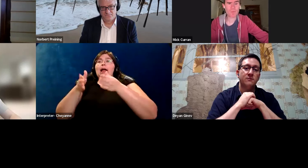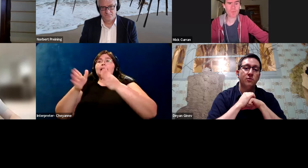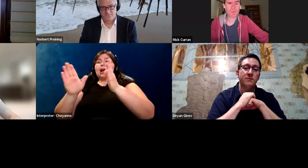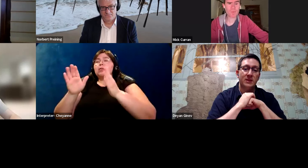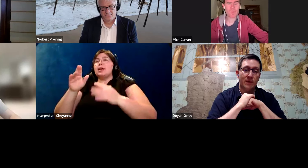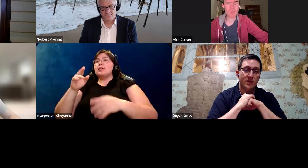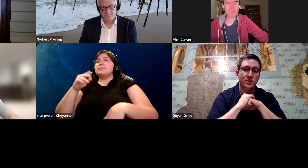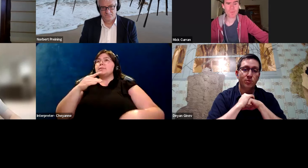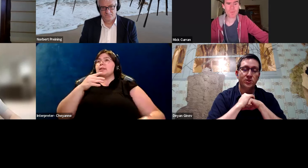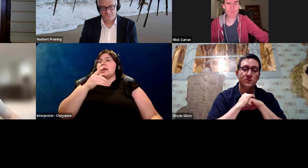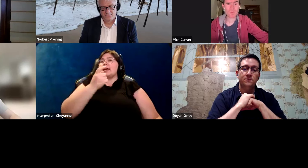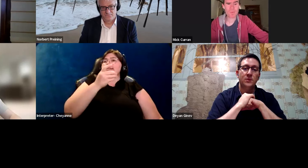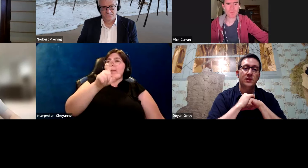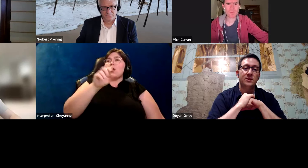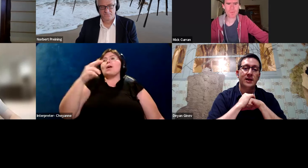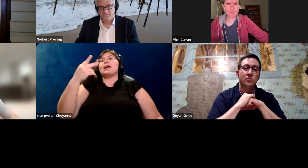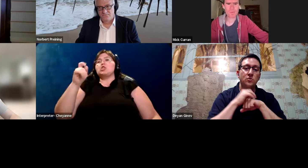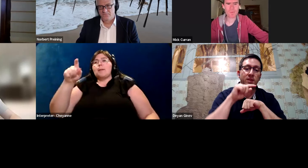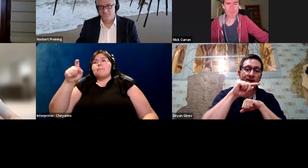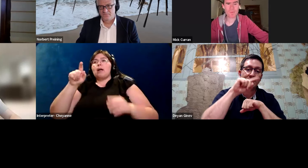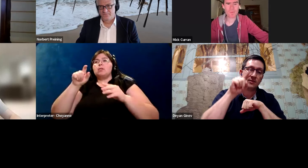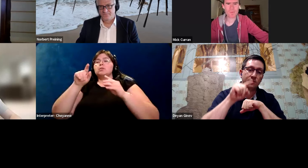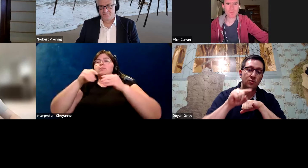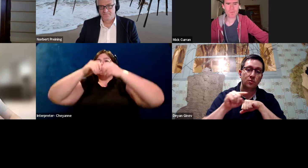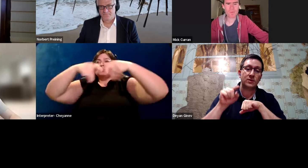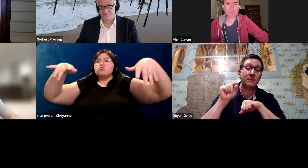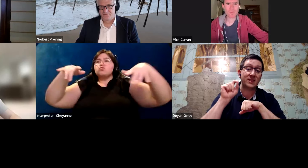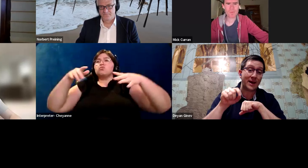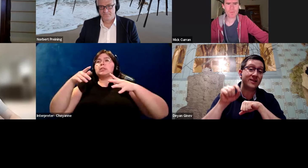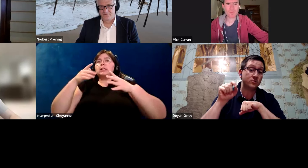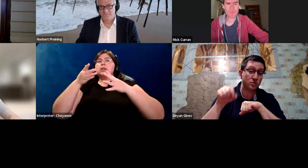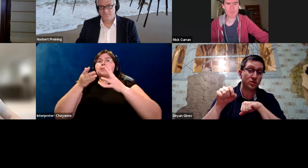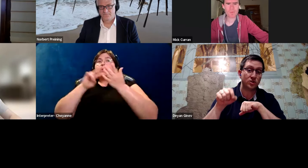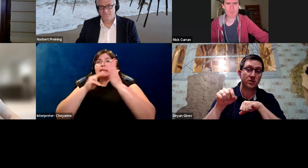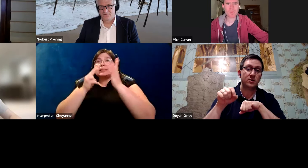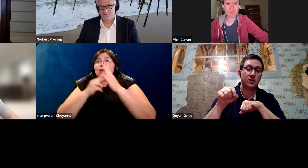for a mathematical expression that allows you to navigate through the mathematical structure